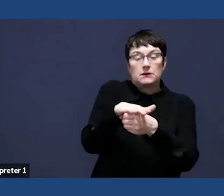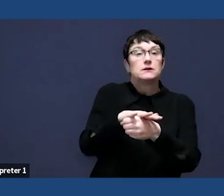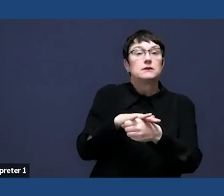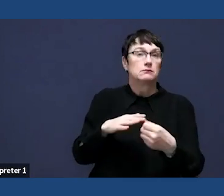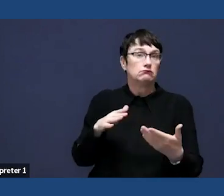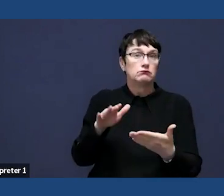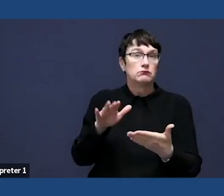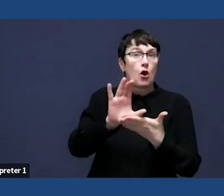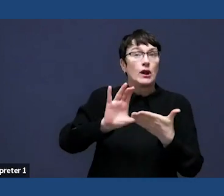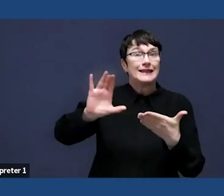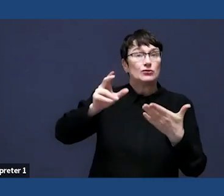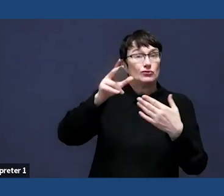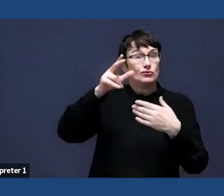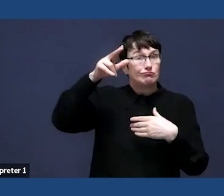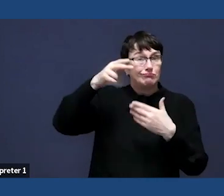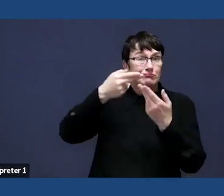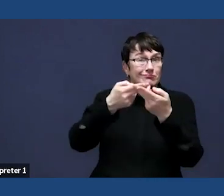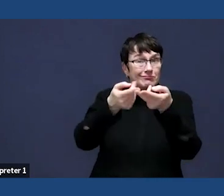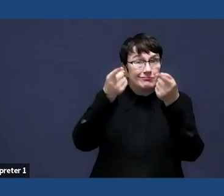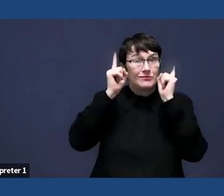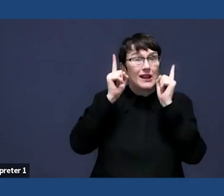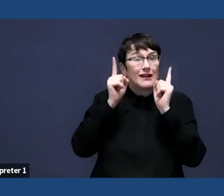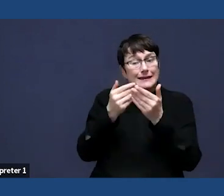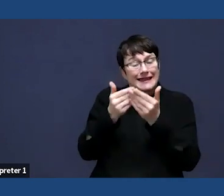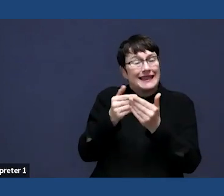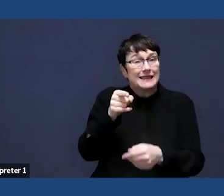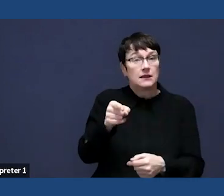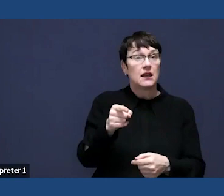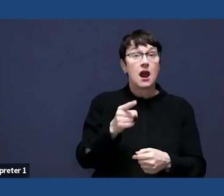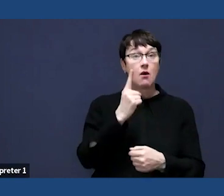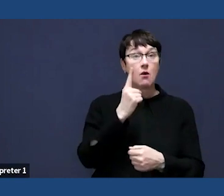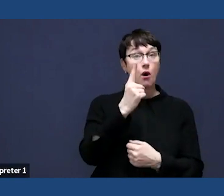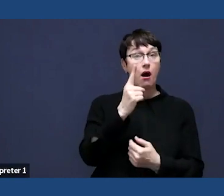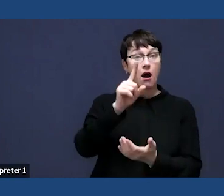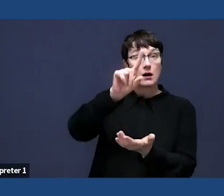So they have to take the courses online because they physically can't get there.